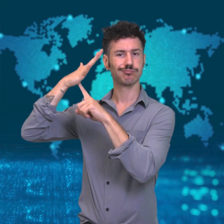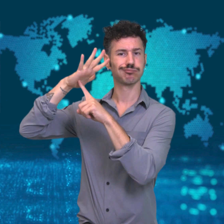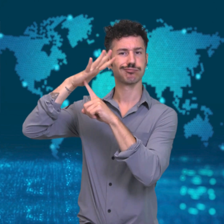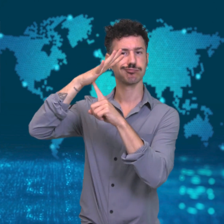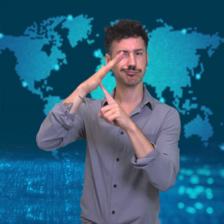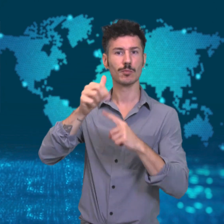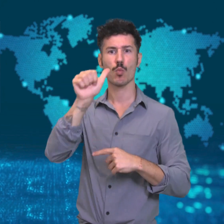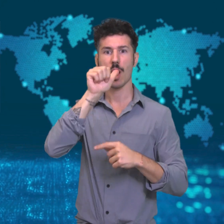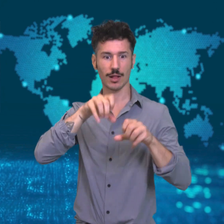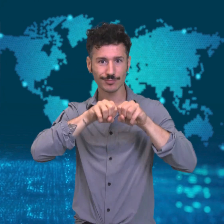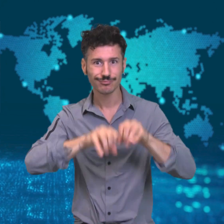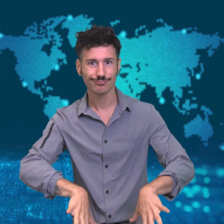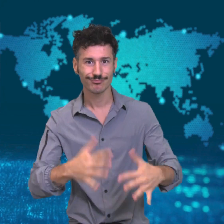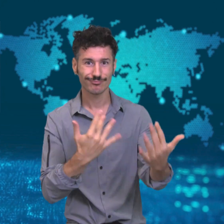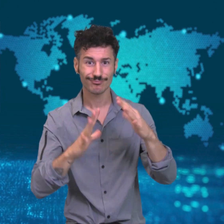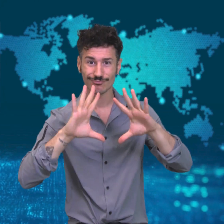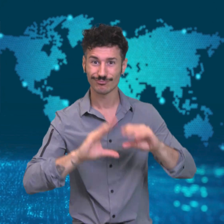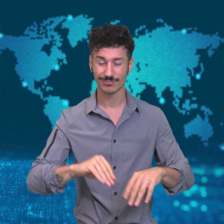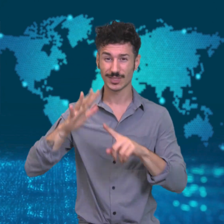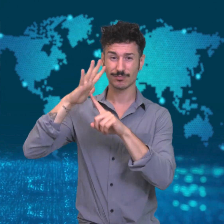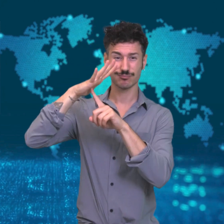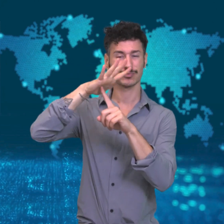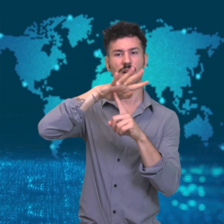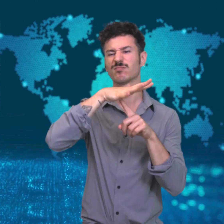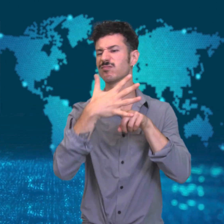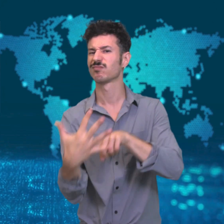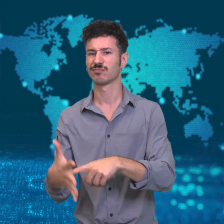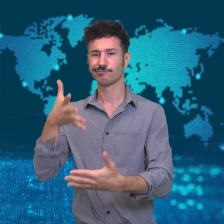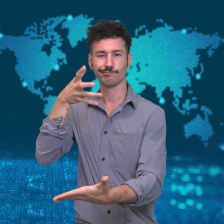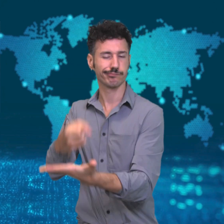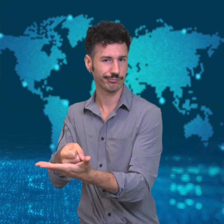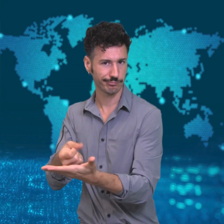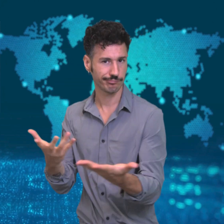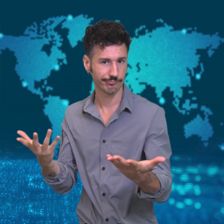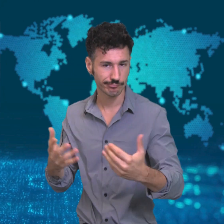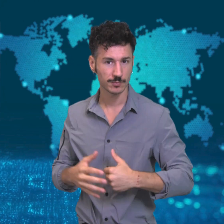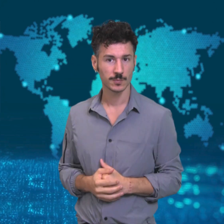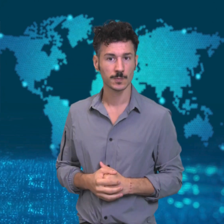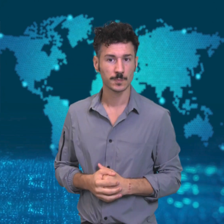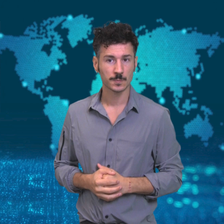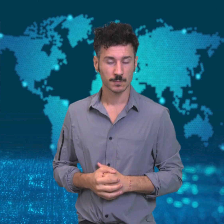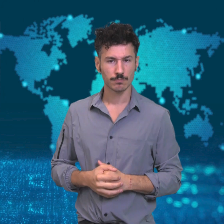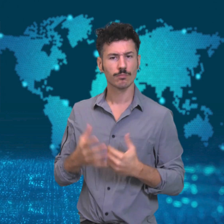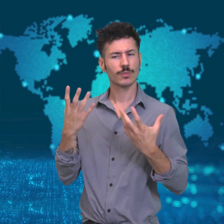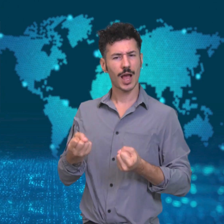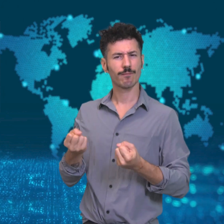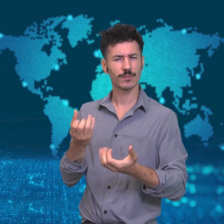One of the deaths was a helicopter pilot who crashed when